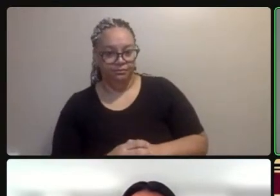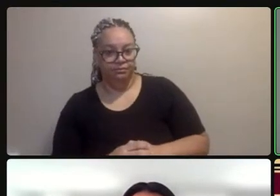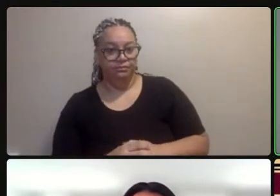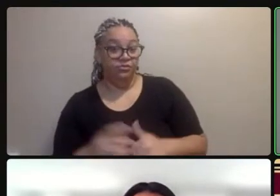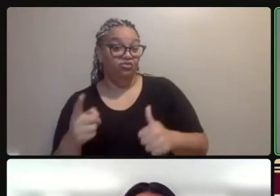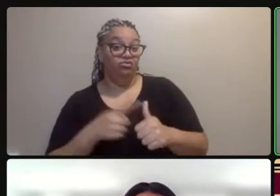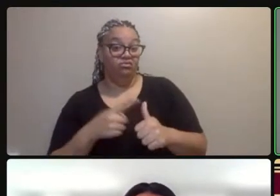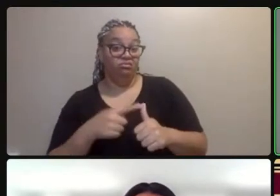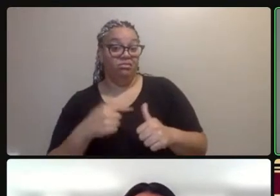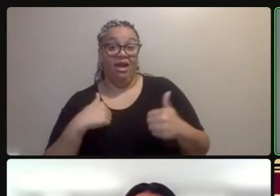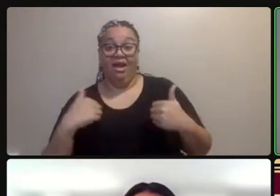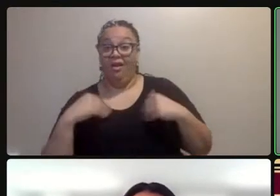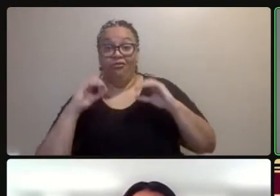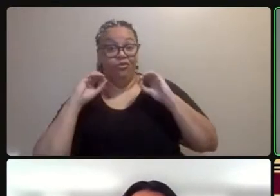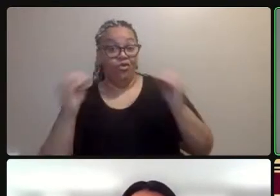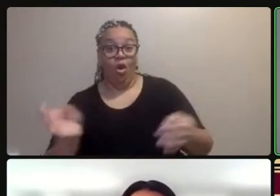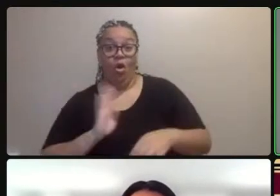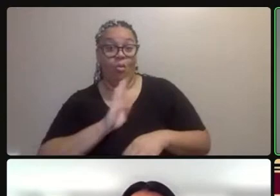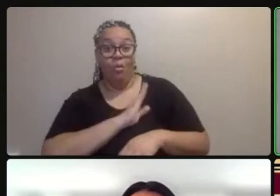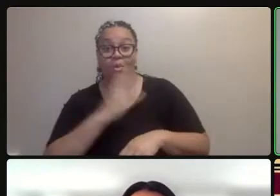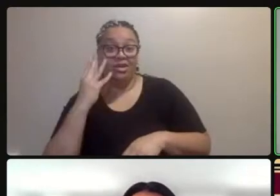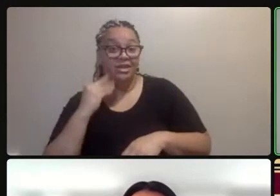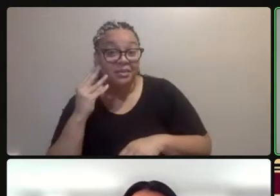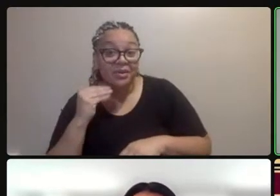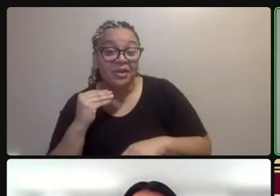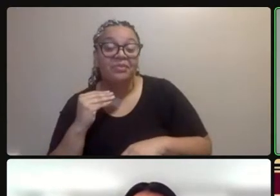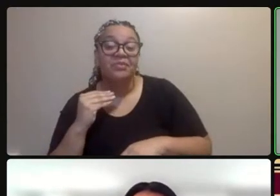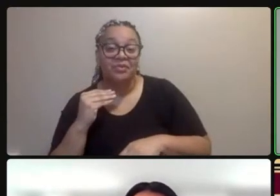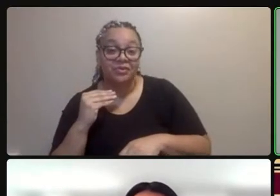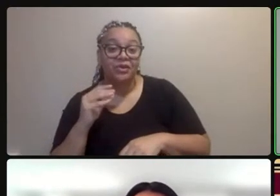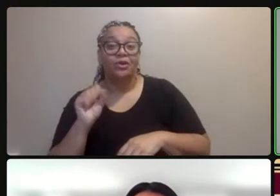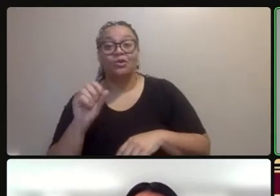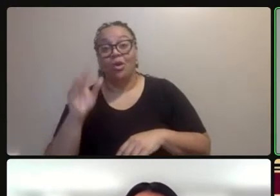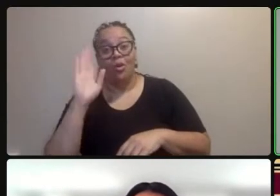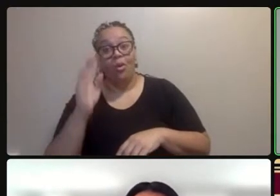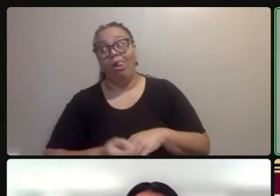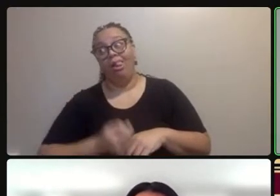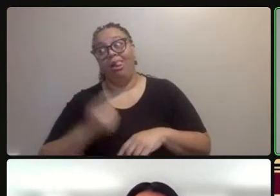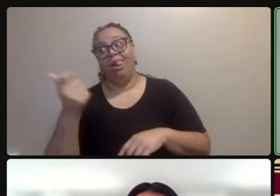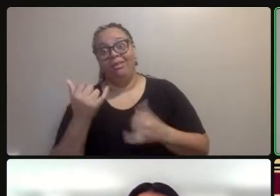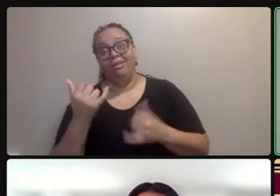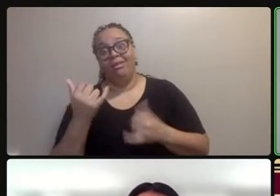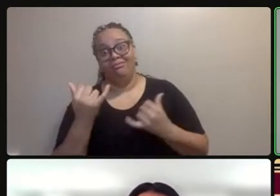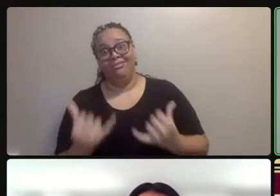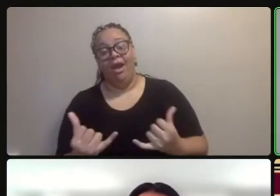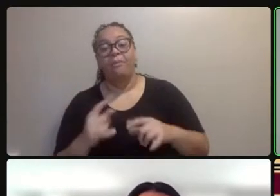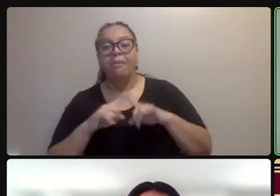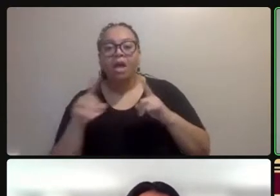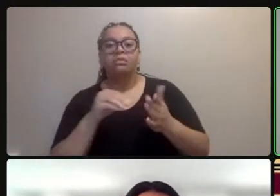TO COLLECTIVELY PROVIDE STRONG